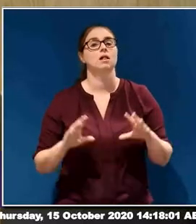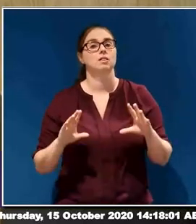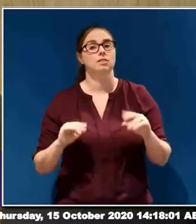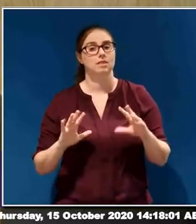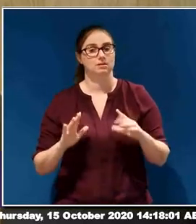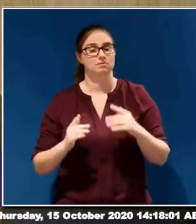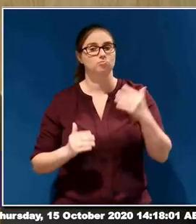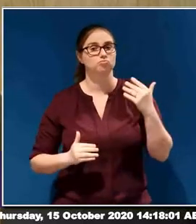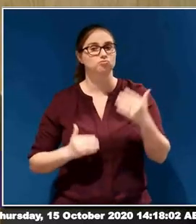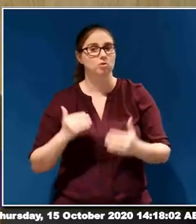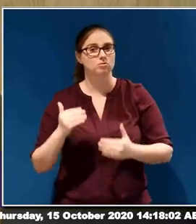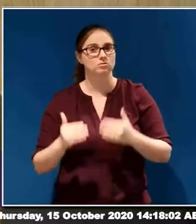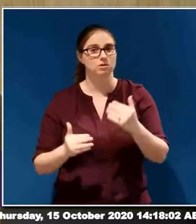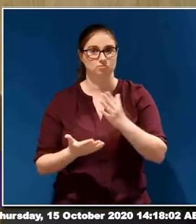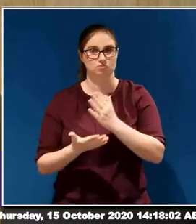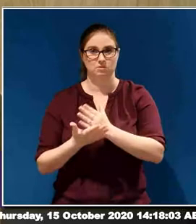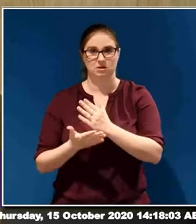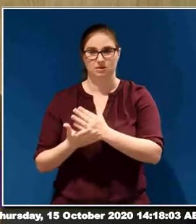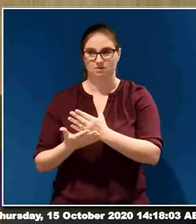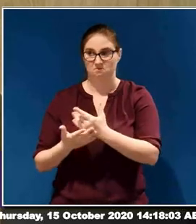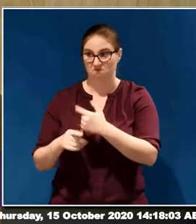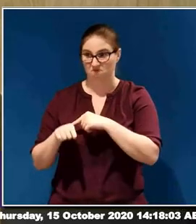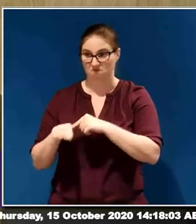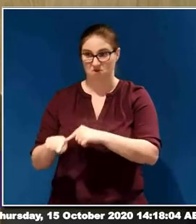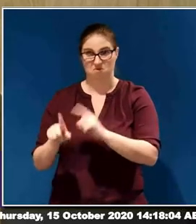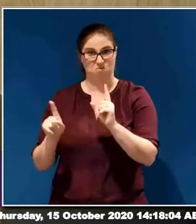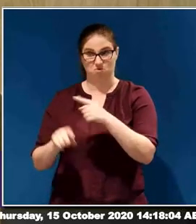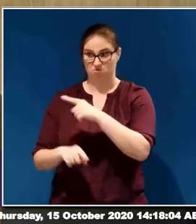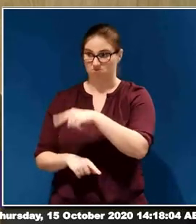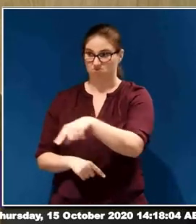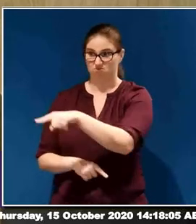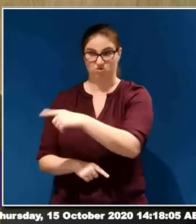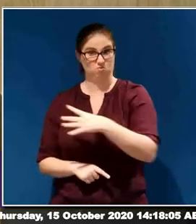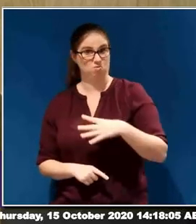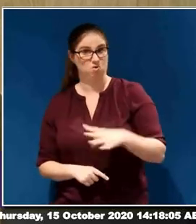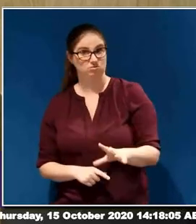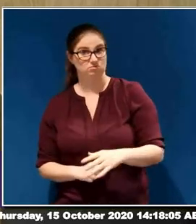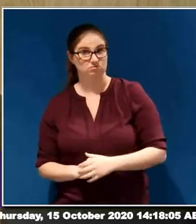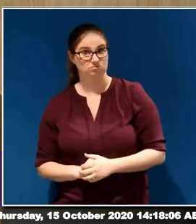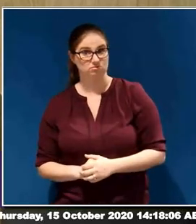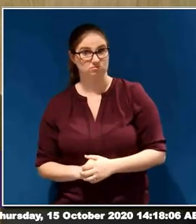And usually it was to just explain what happens now, you know, what the time